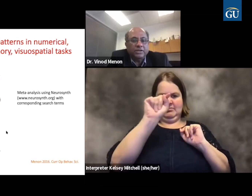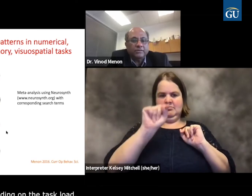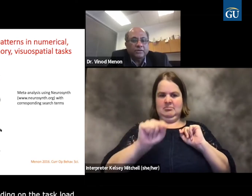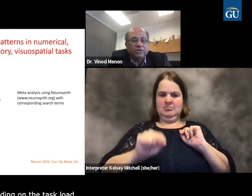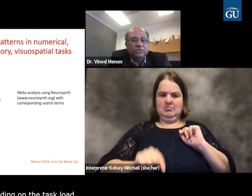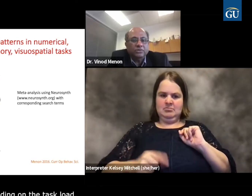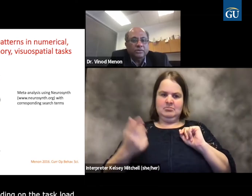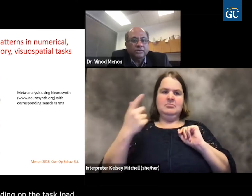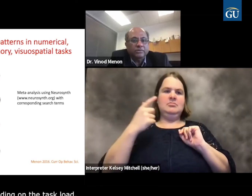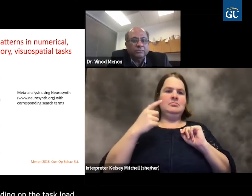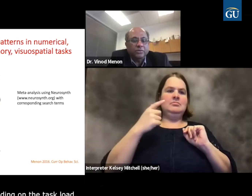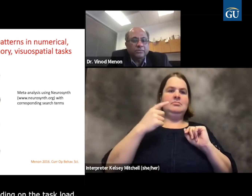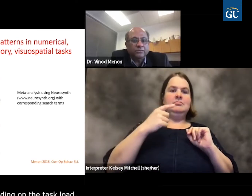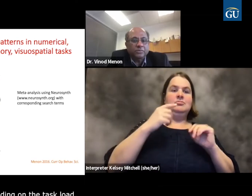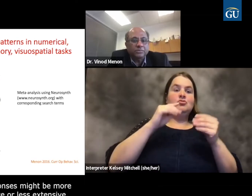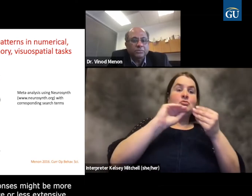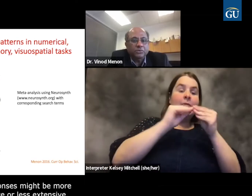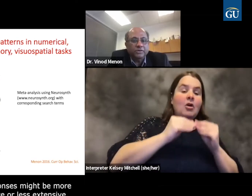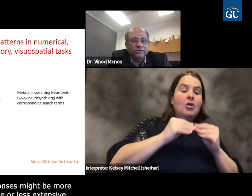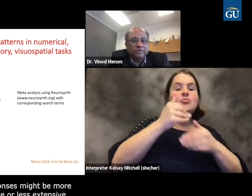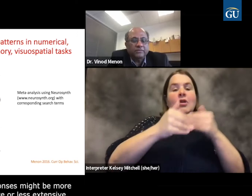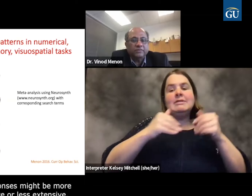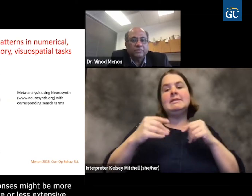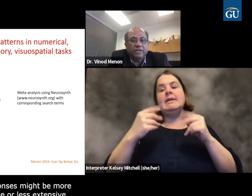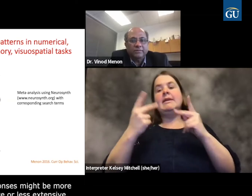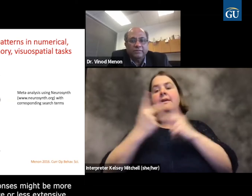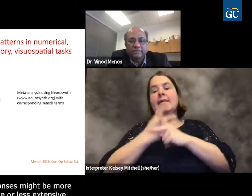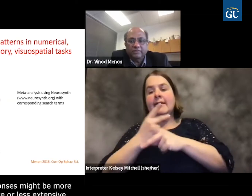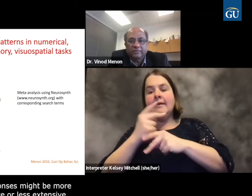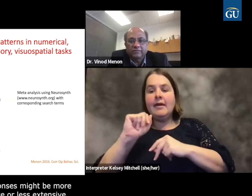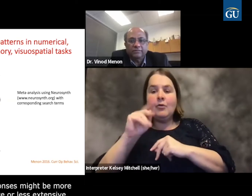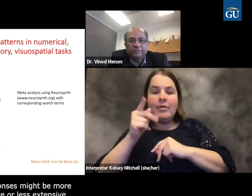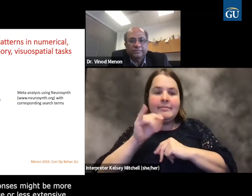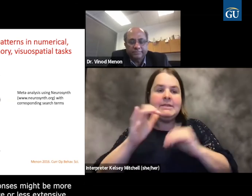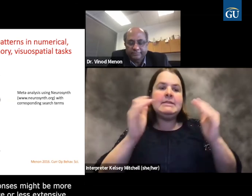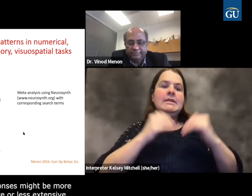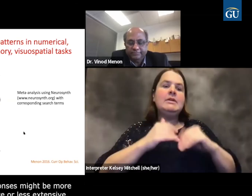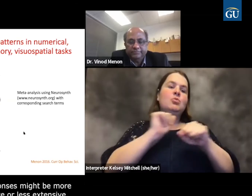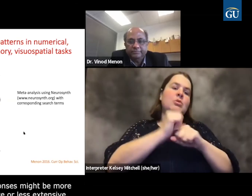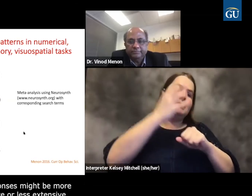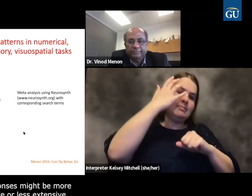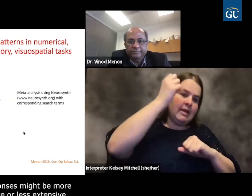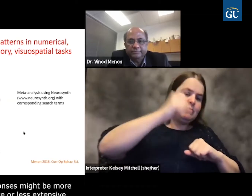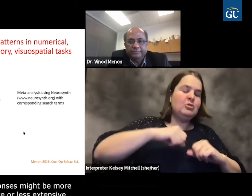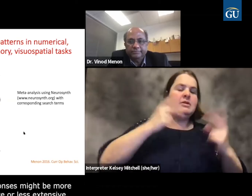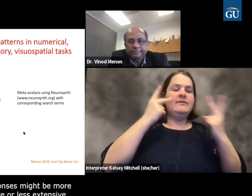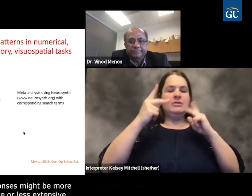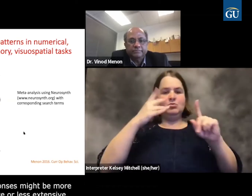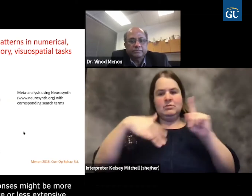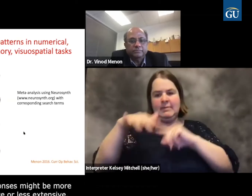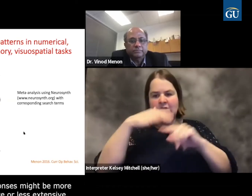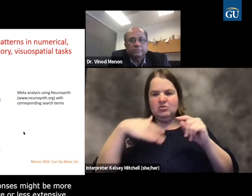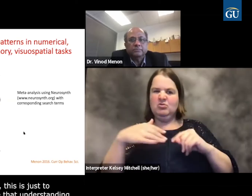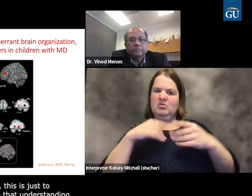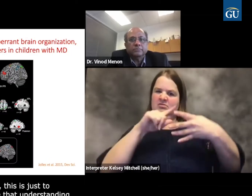and depending on the task load the responses might be more extensive or less extensive